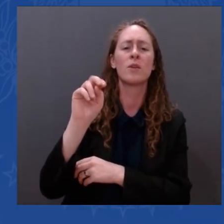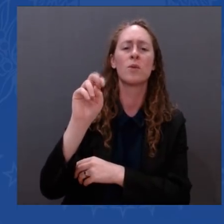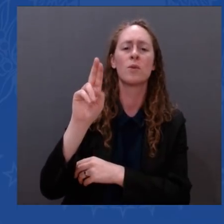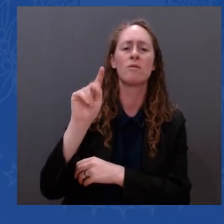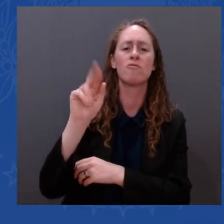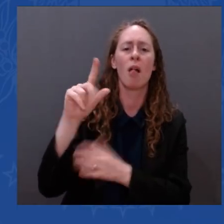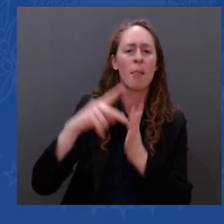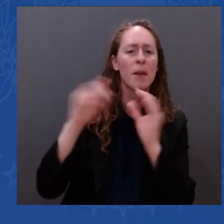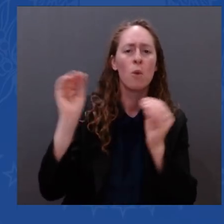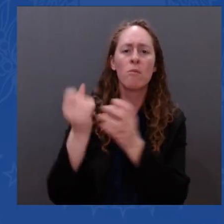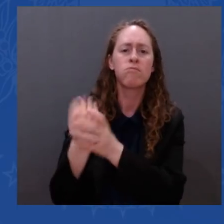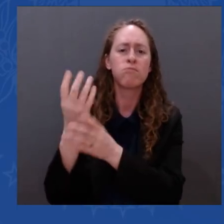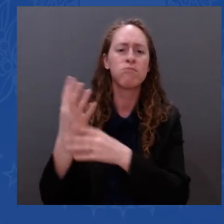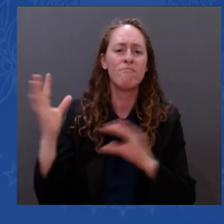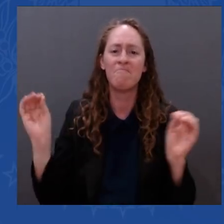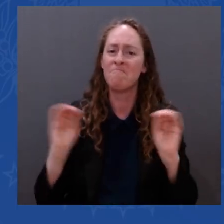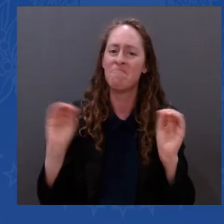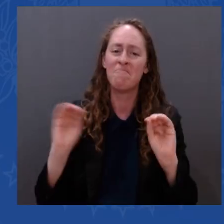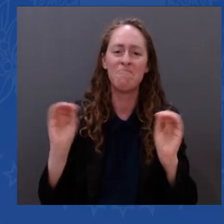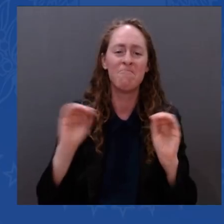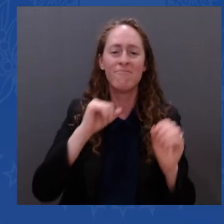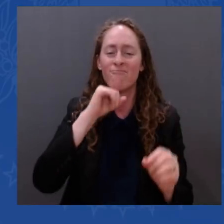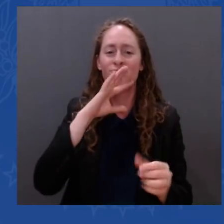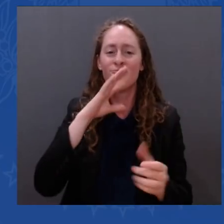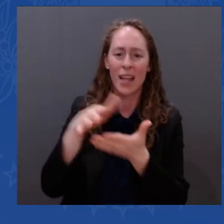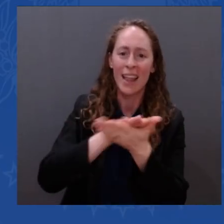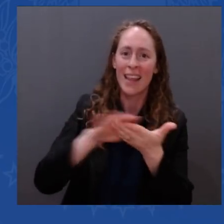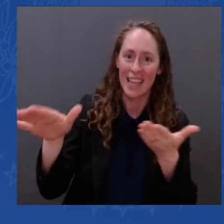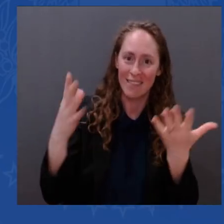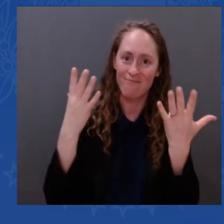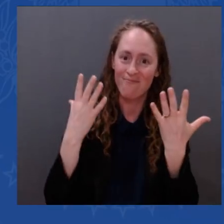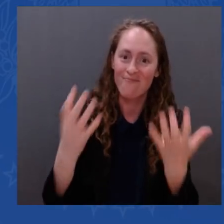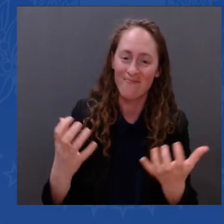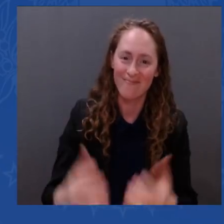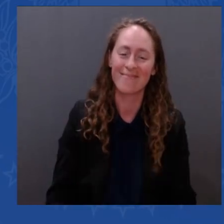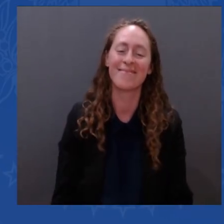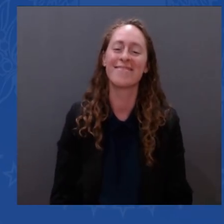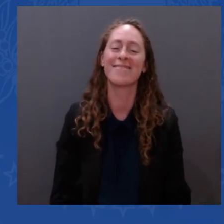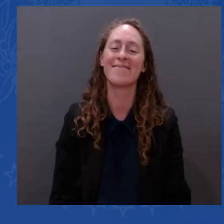to 50 percent zero EV sales in the United States by 2030.